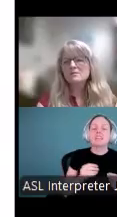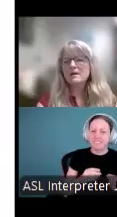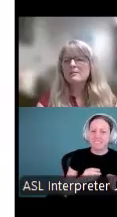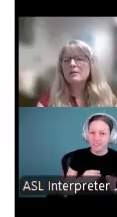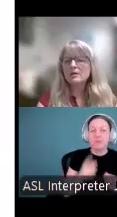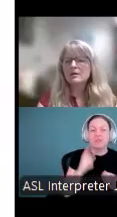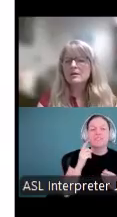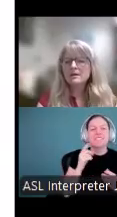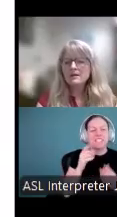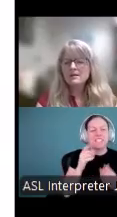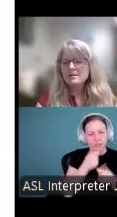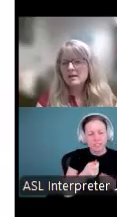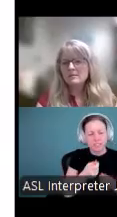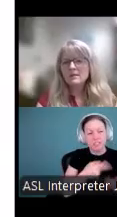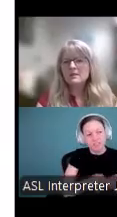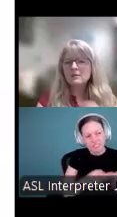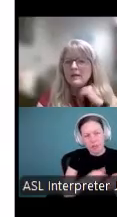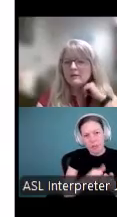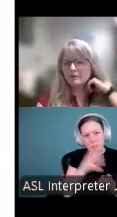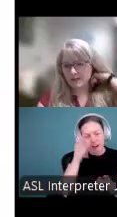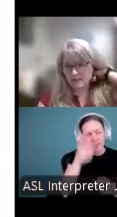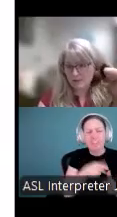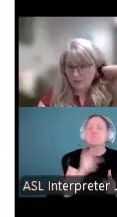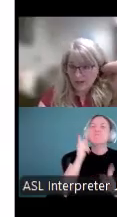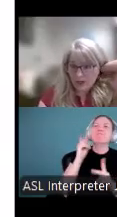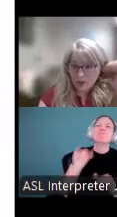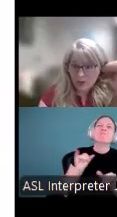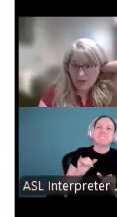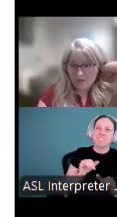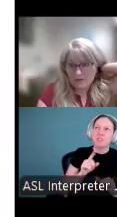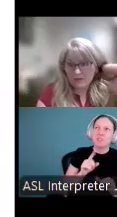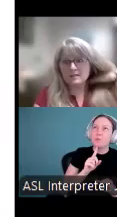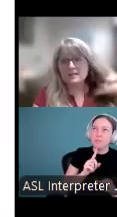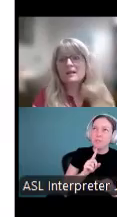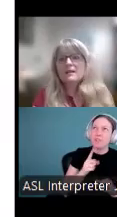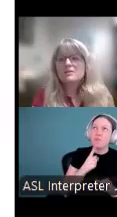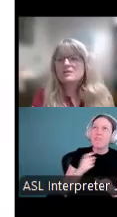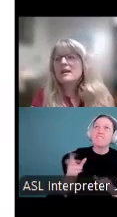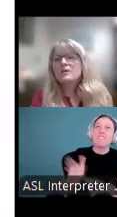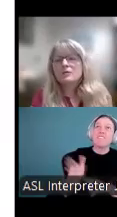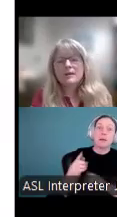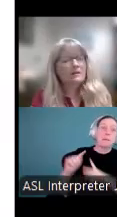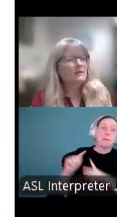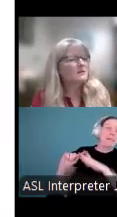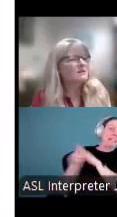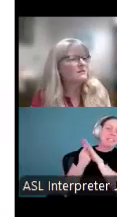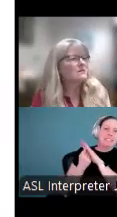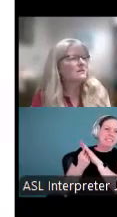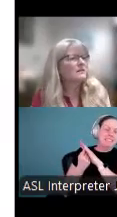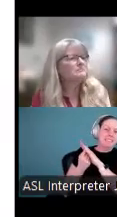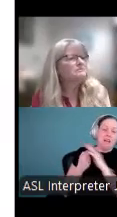those maybe were some little red flags from the get go that they didn't understand or recognize at the time.